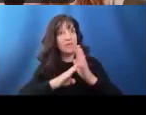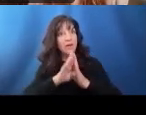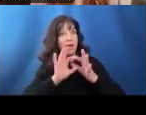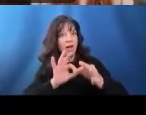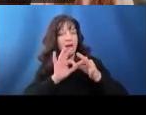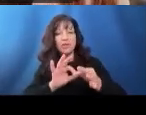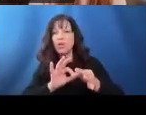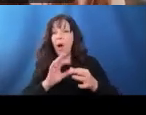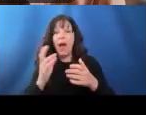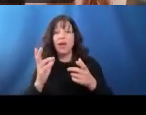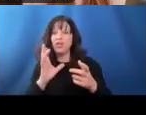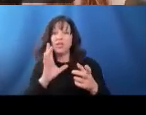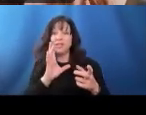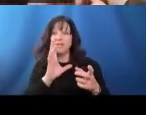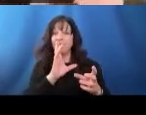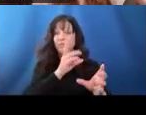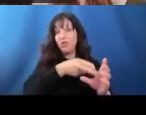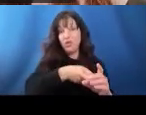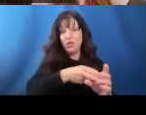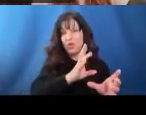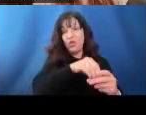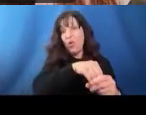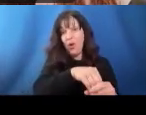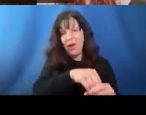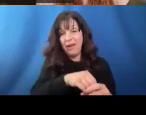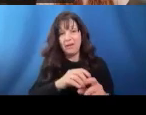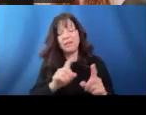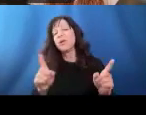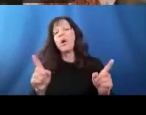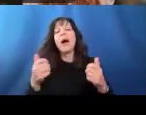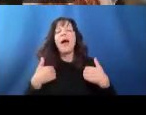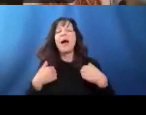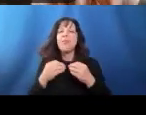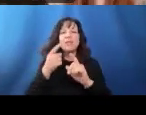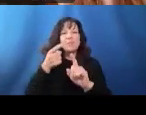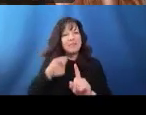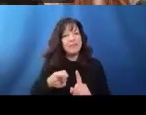with it. And so I have more specific treatment ideas that I